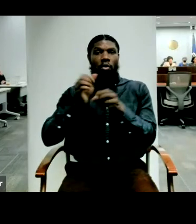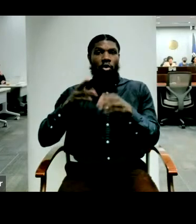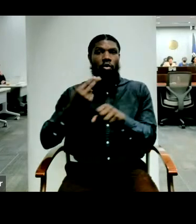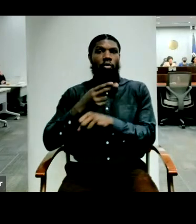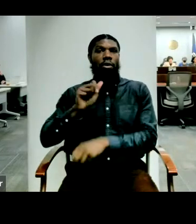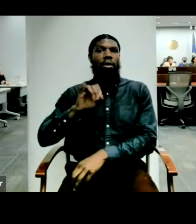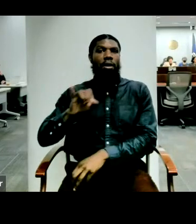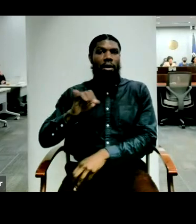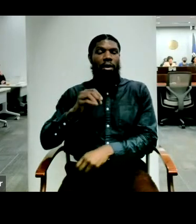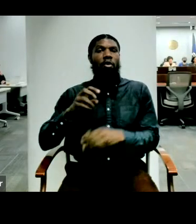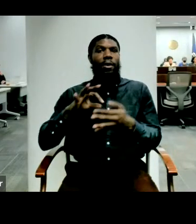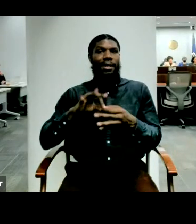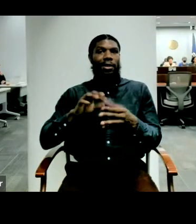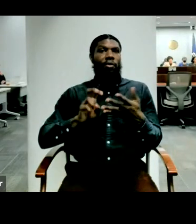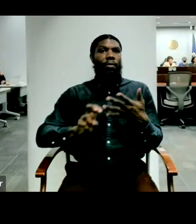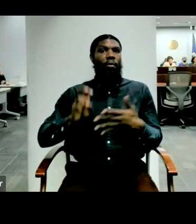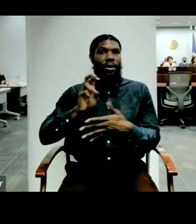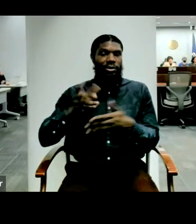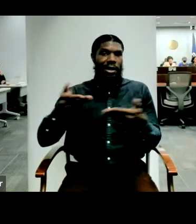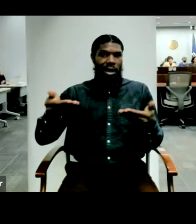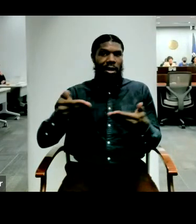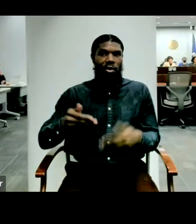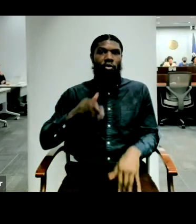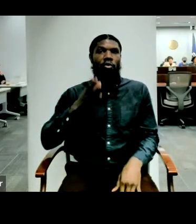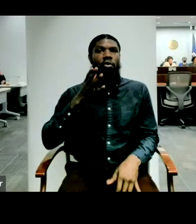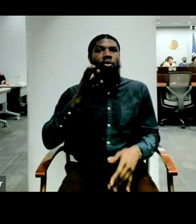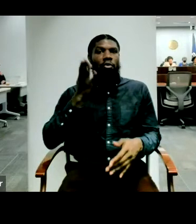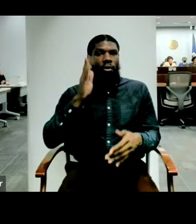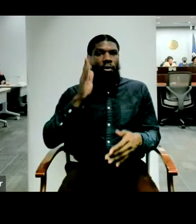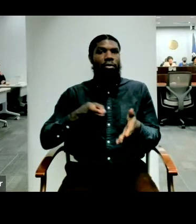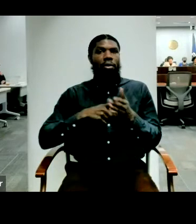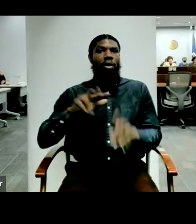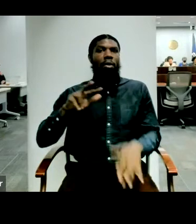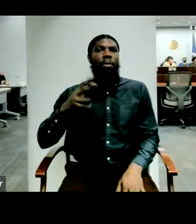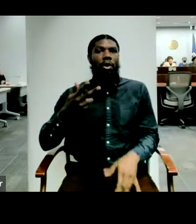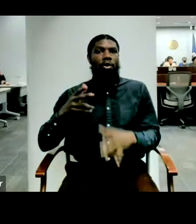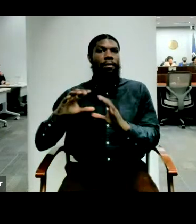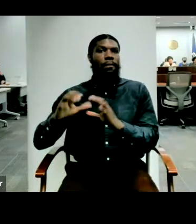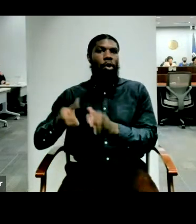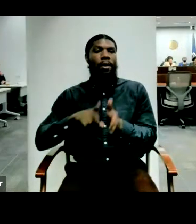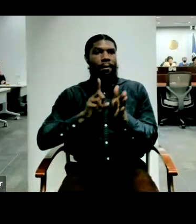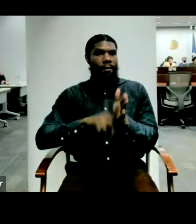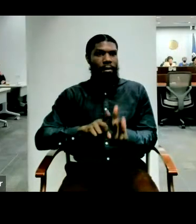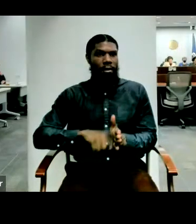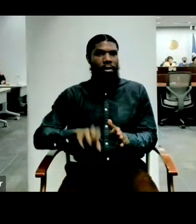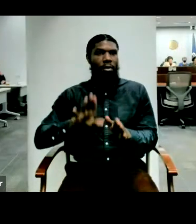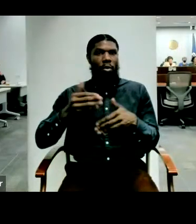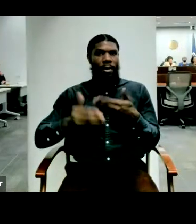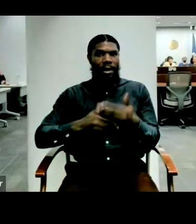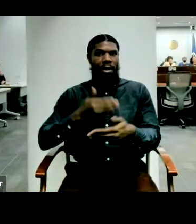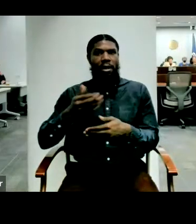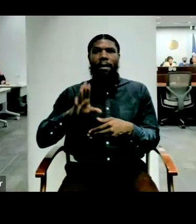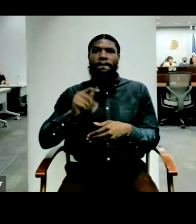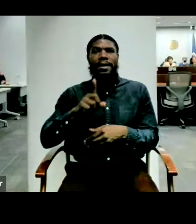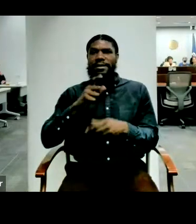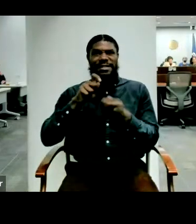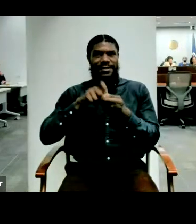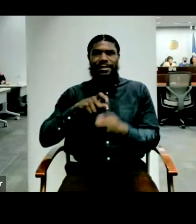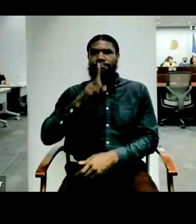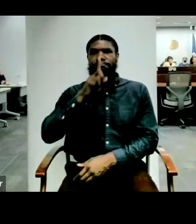or hiring will now have to have a third party audit of the process they are using. They didn't give enough details on how to do that order works does that order,